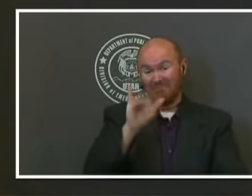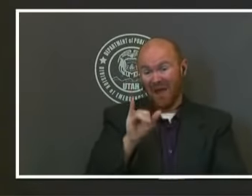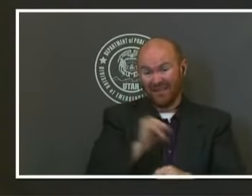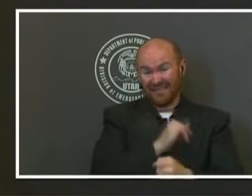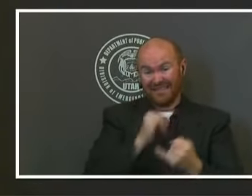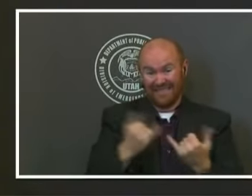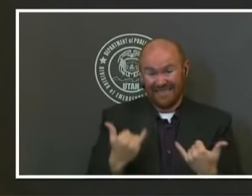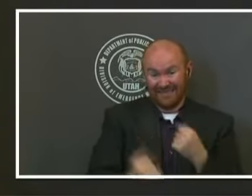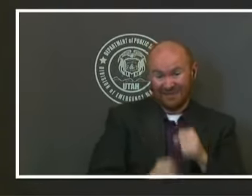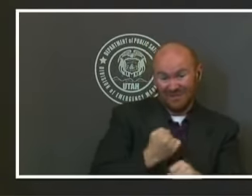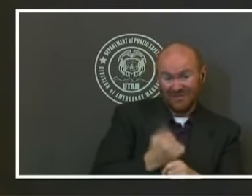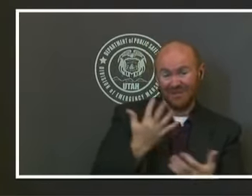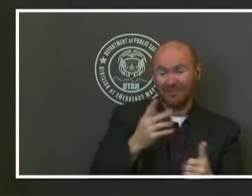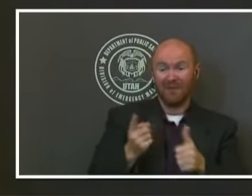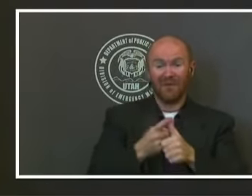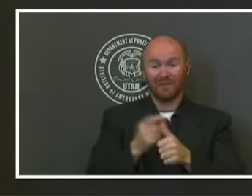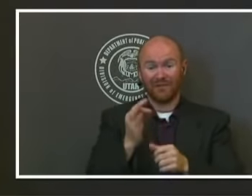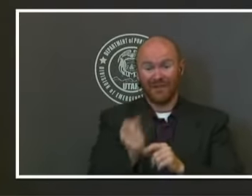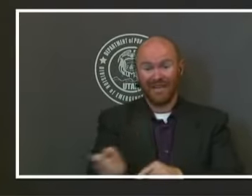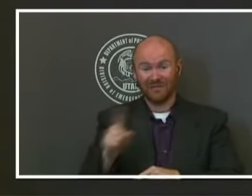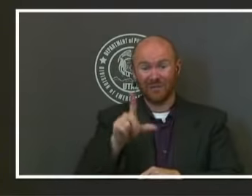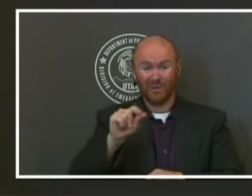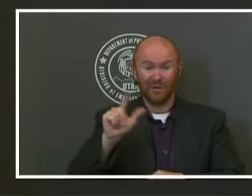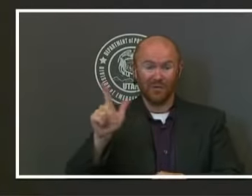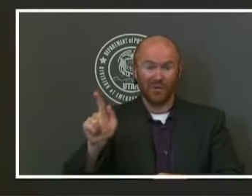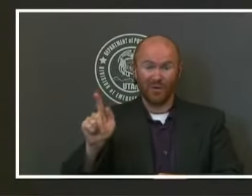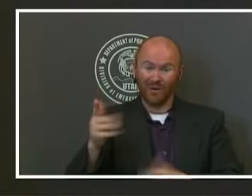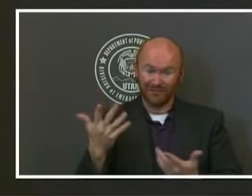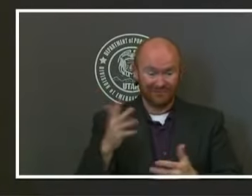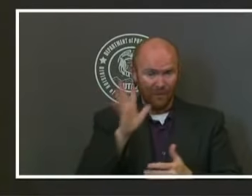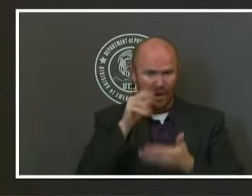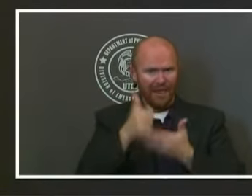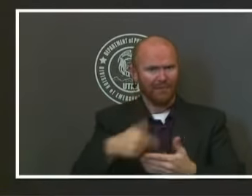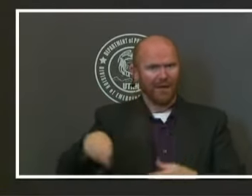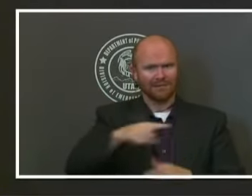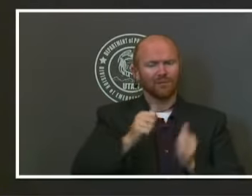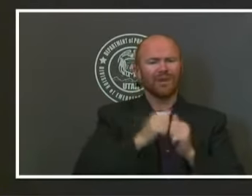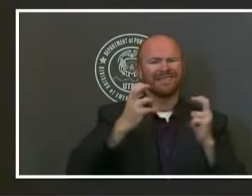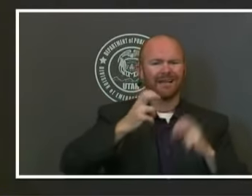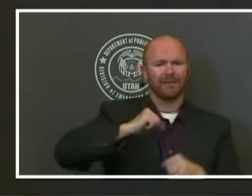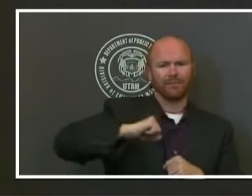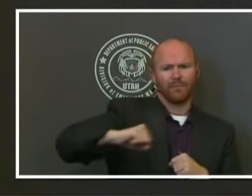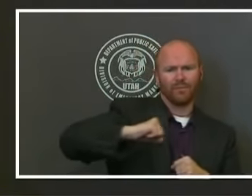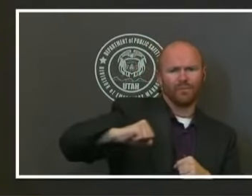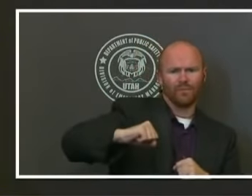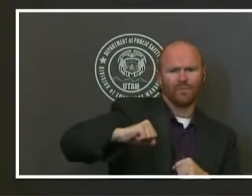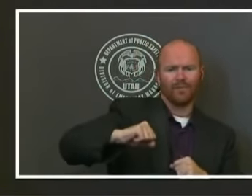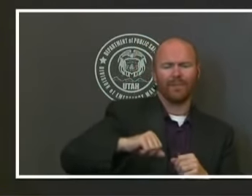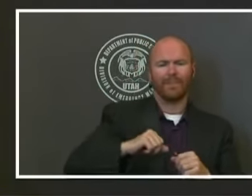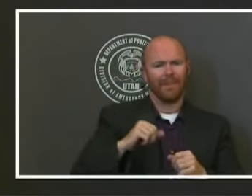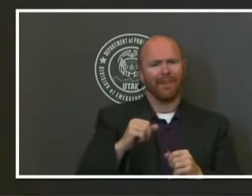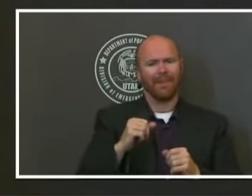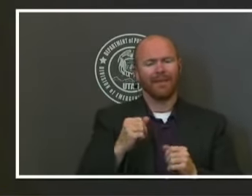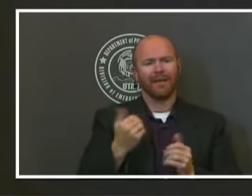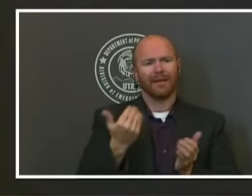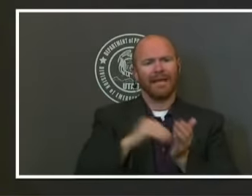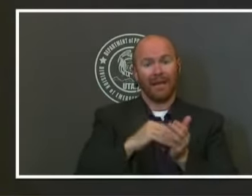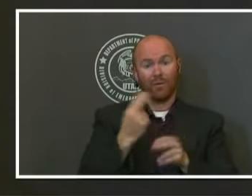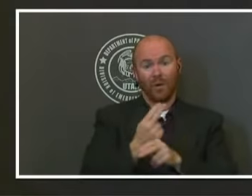first of next year which will help us to get to that herd immunity and saw a